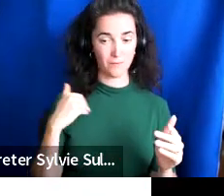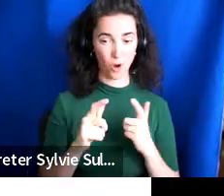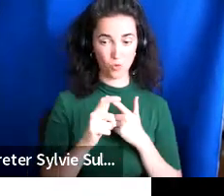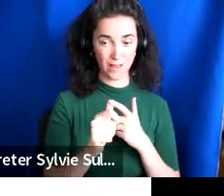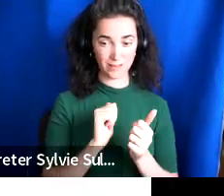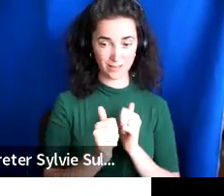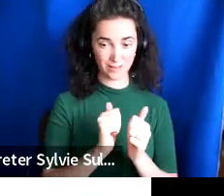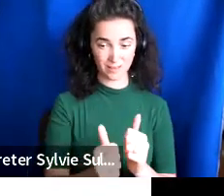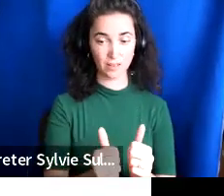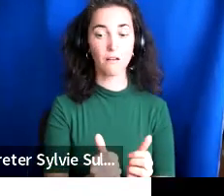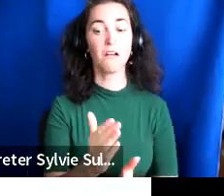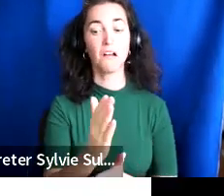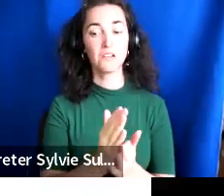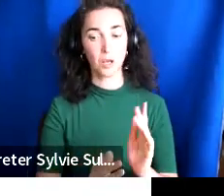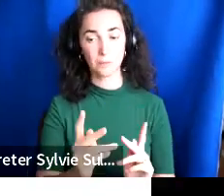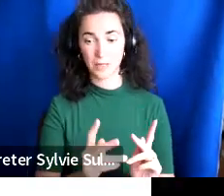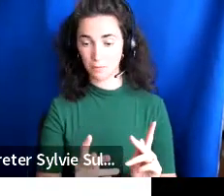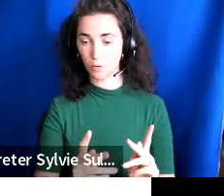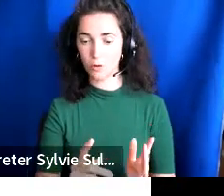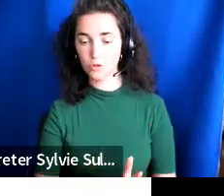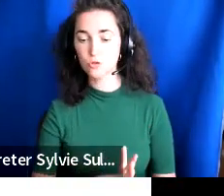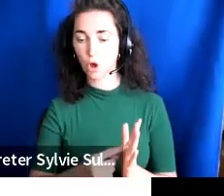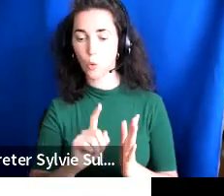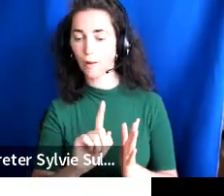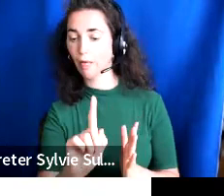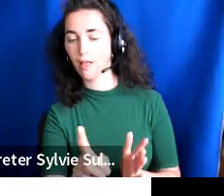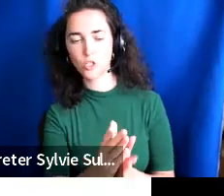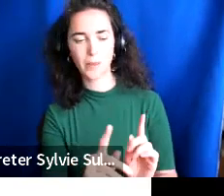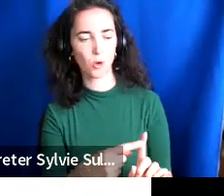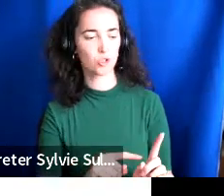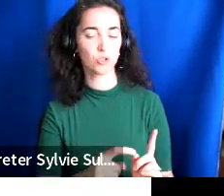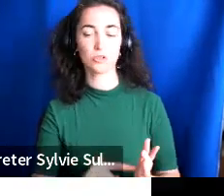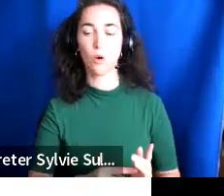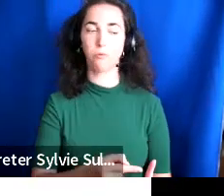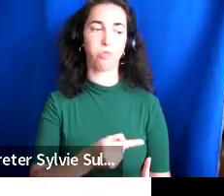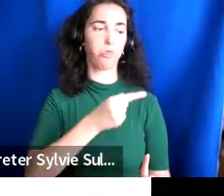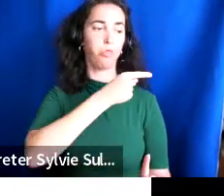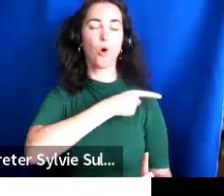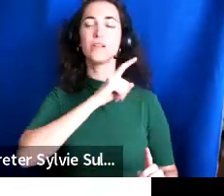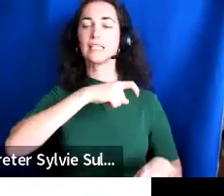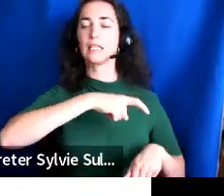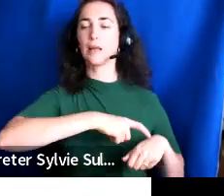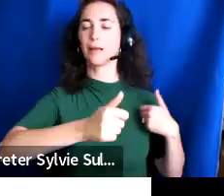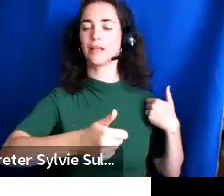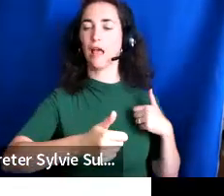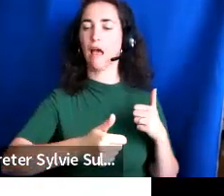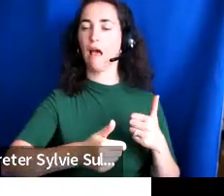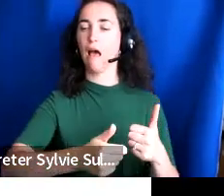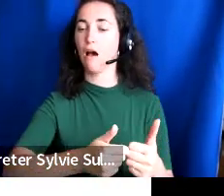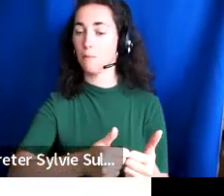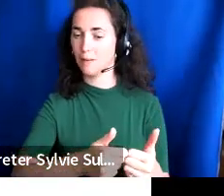They need some time to catch up on the starting point, and then oh, that time!